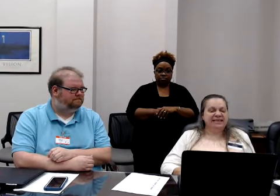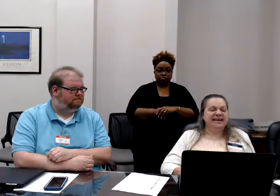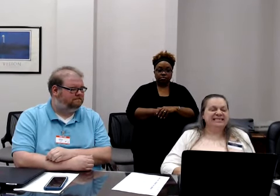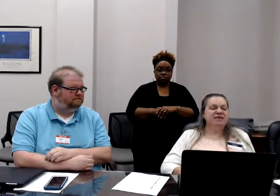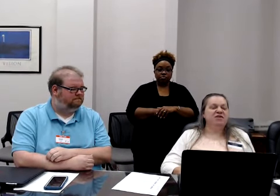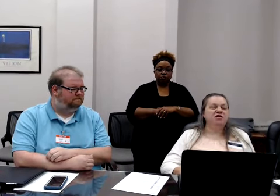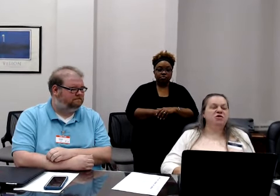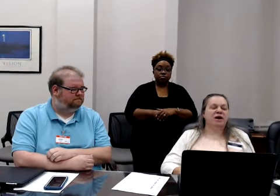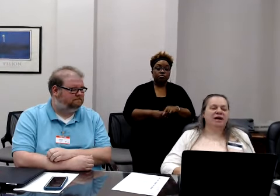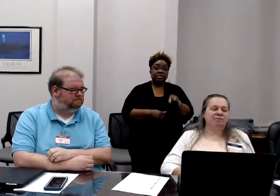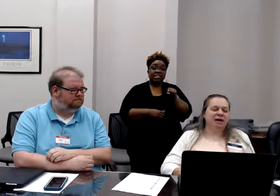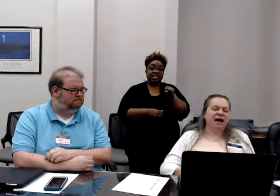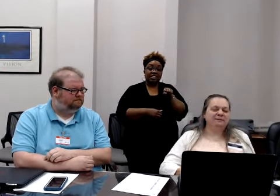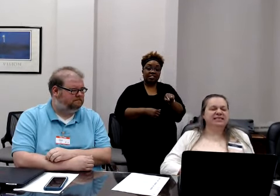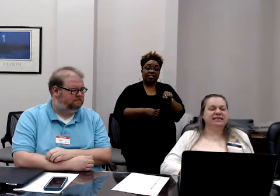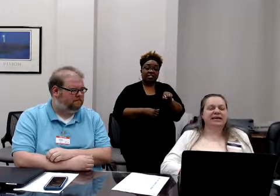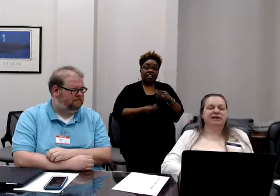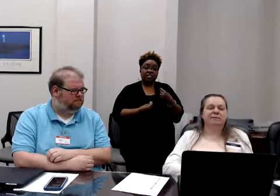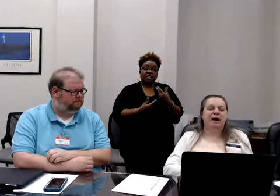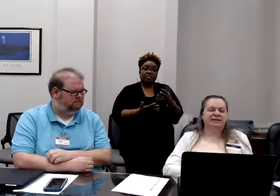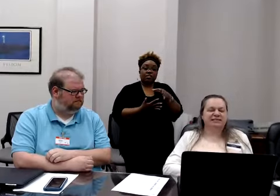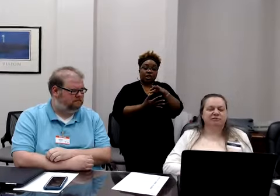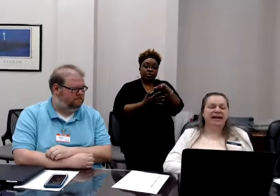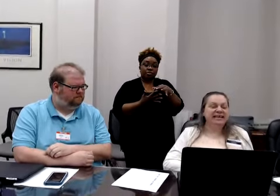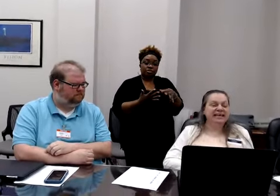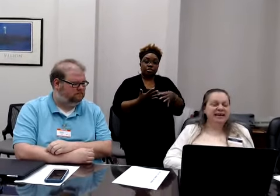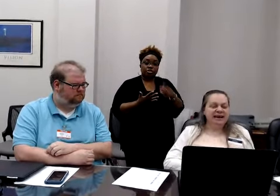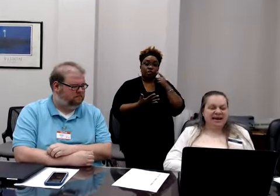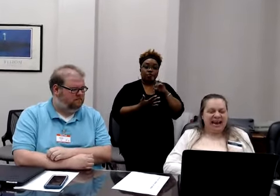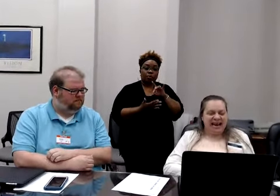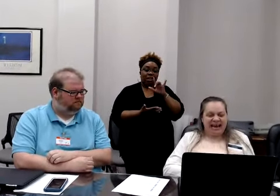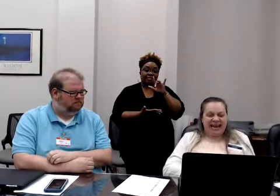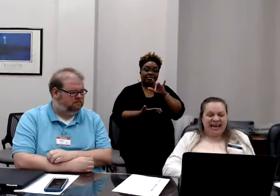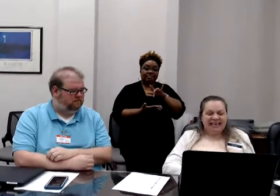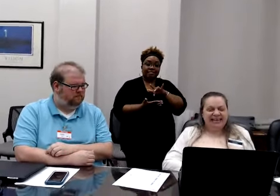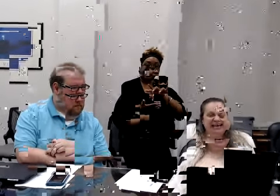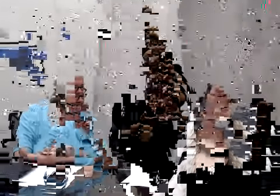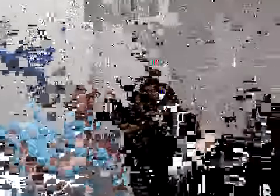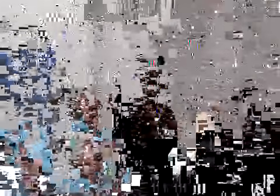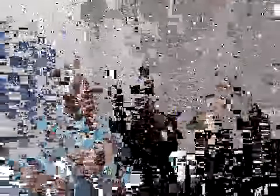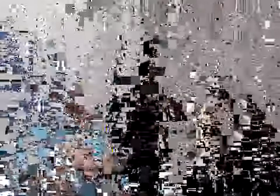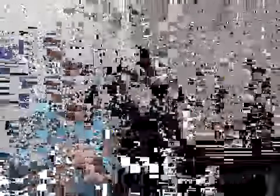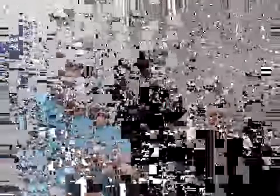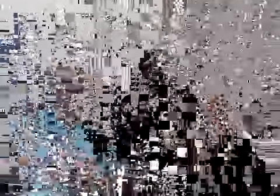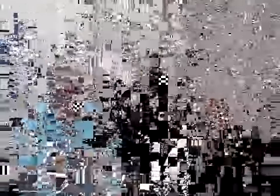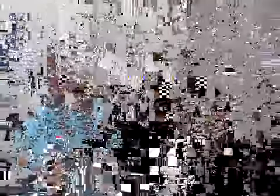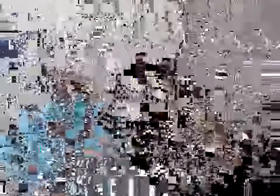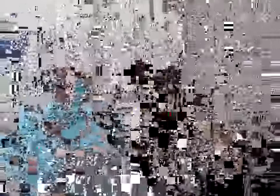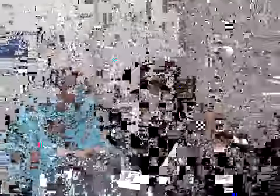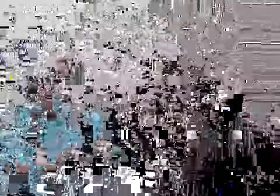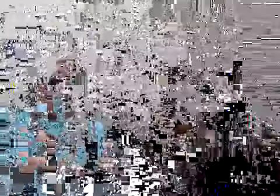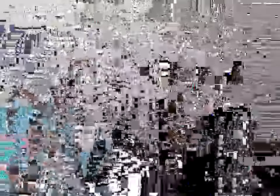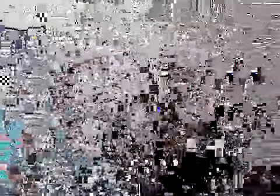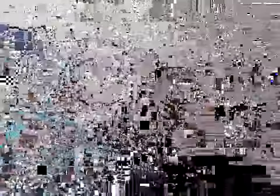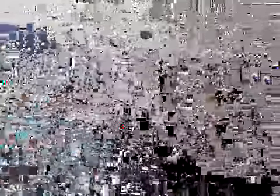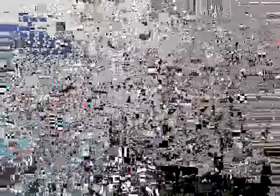It does give you an option to click on a box to write in a candidate. And if you click on that box then you type